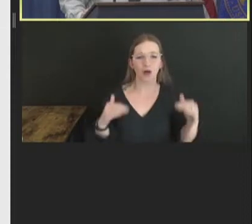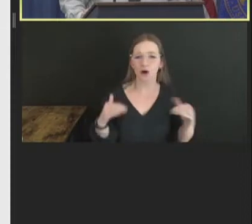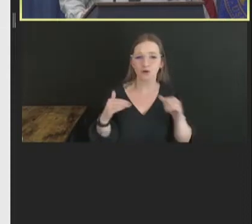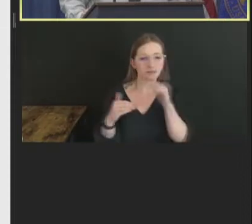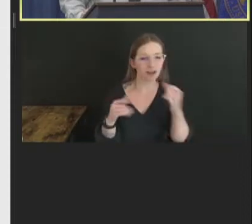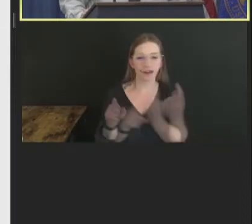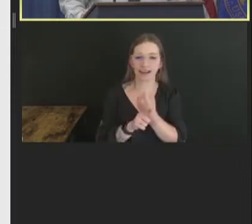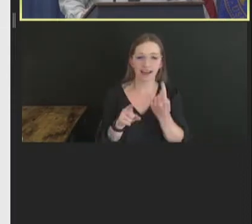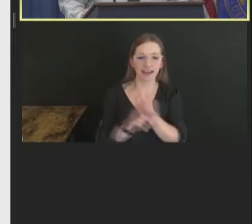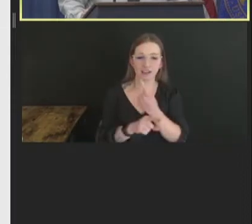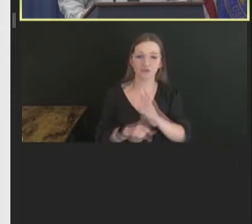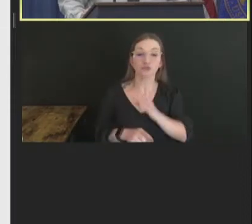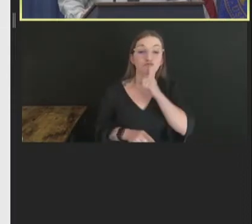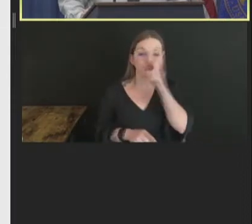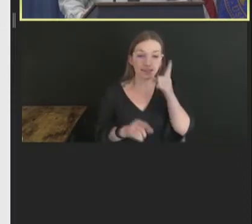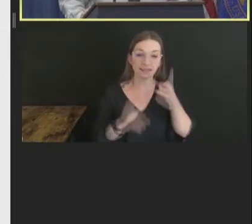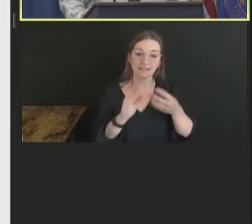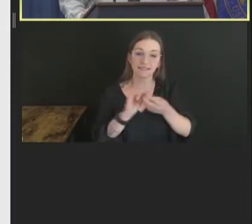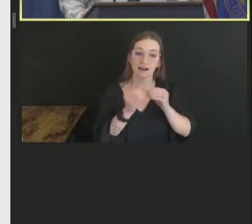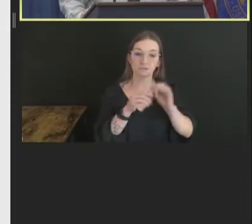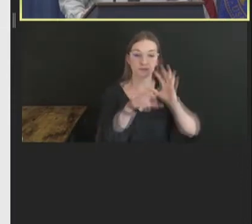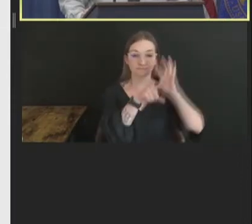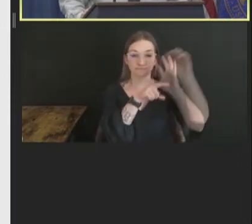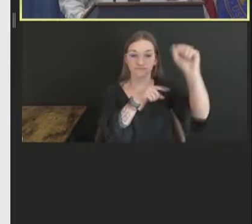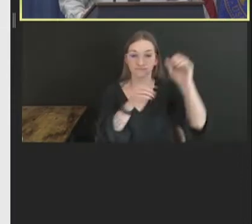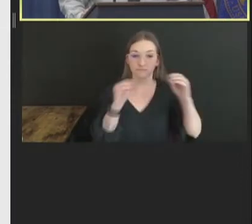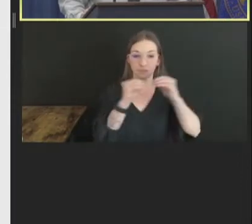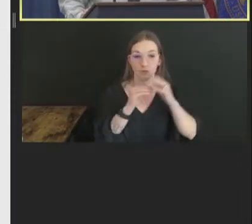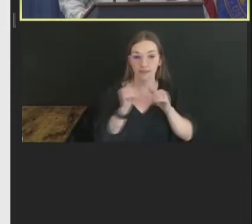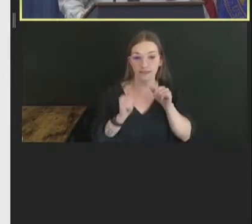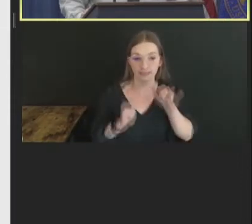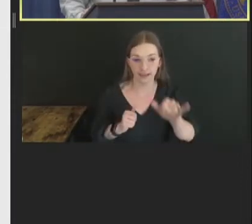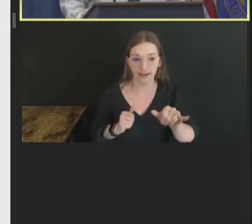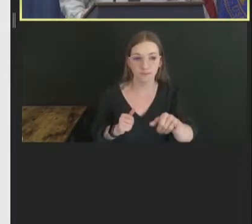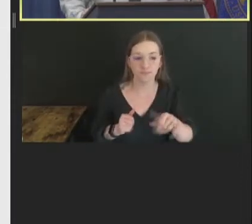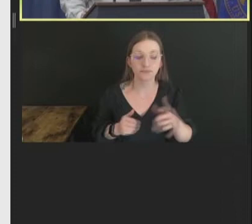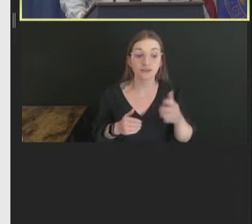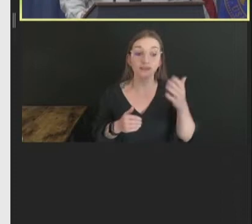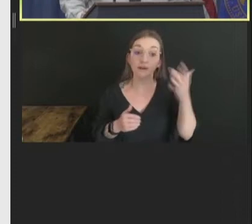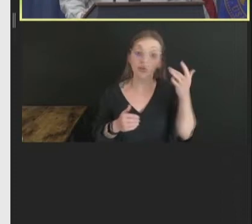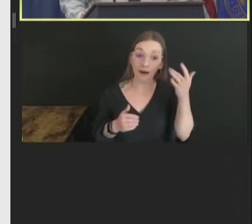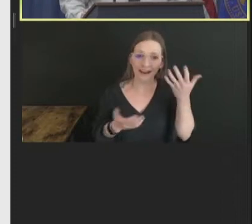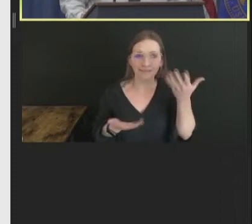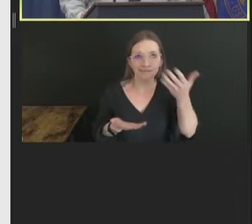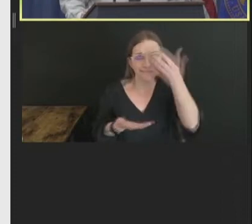that -- right now, partially due to testing at home. But attributing factor is the mildness